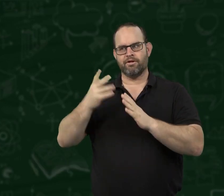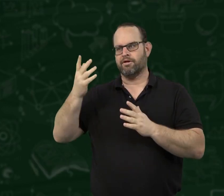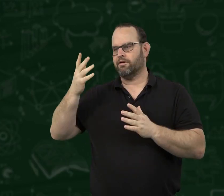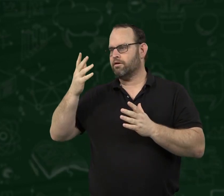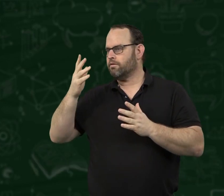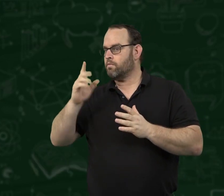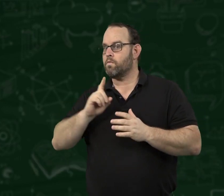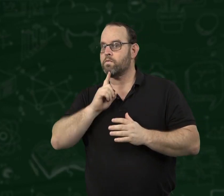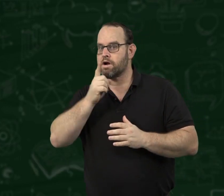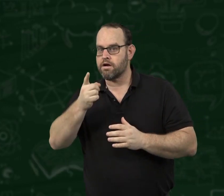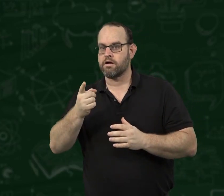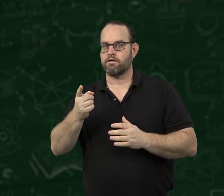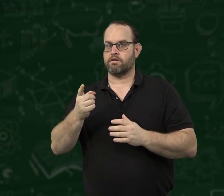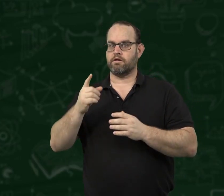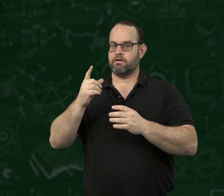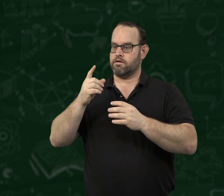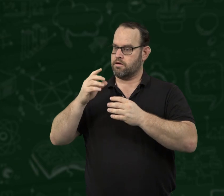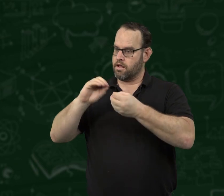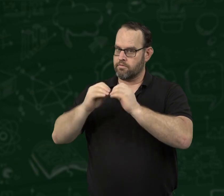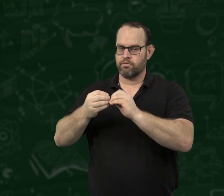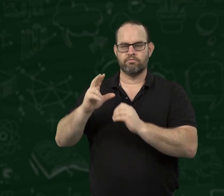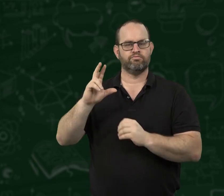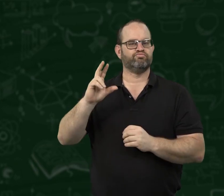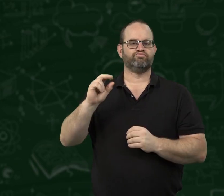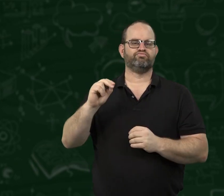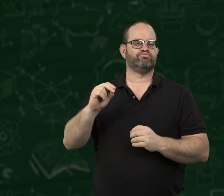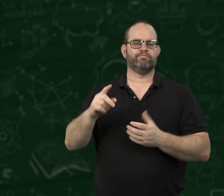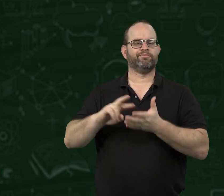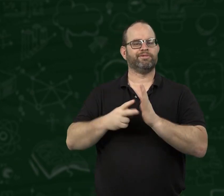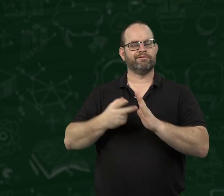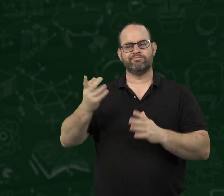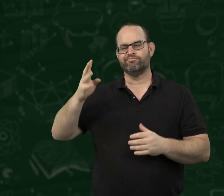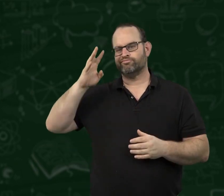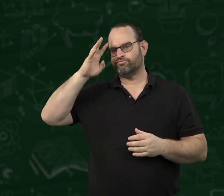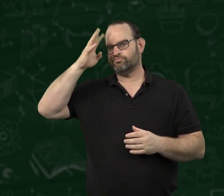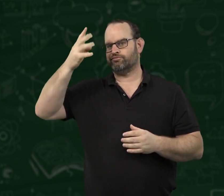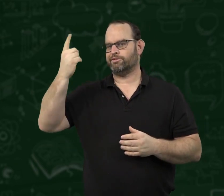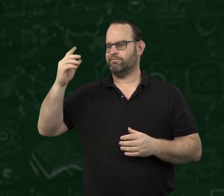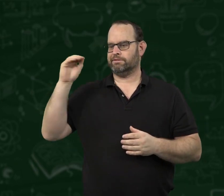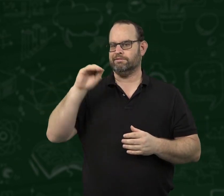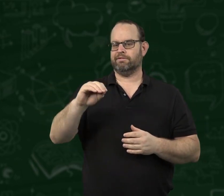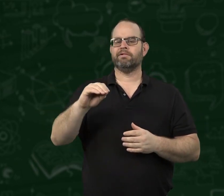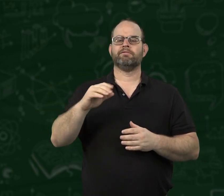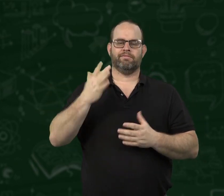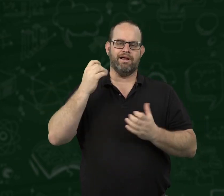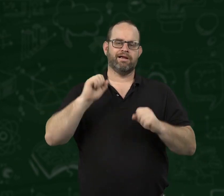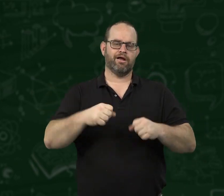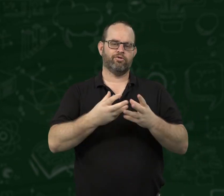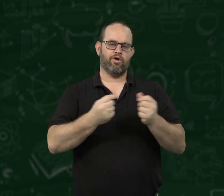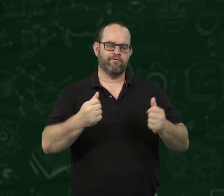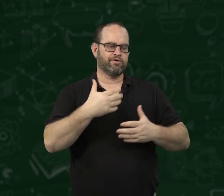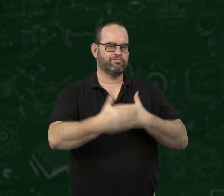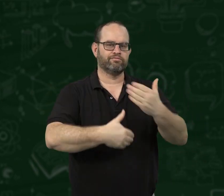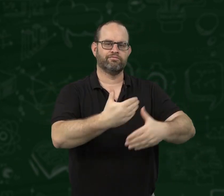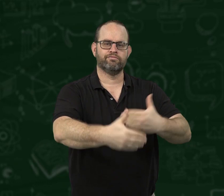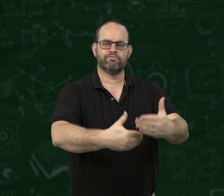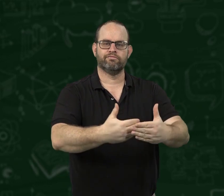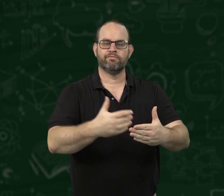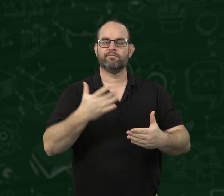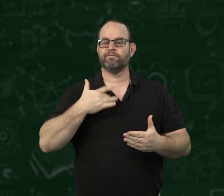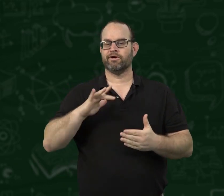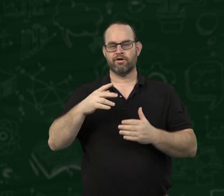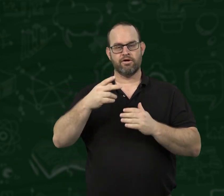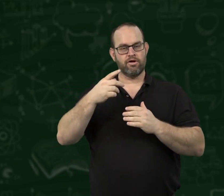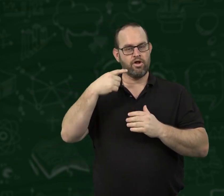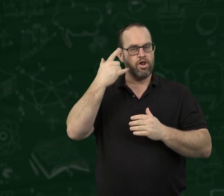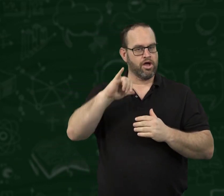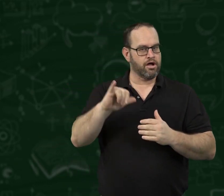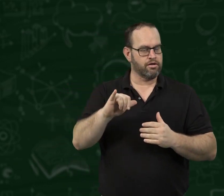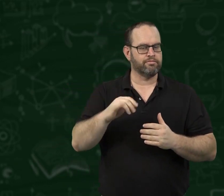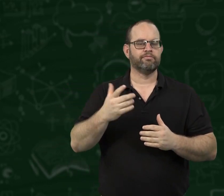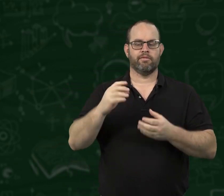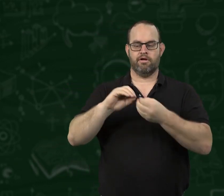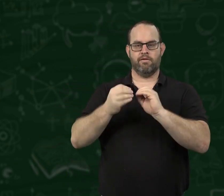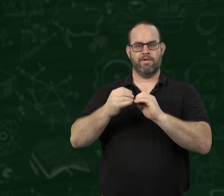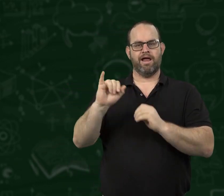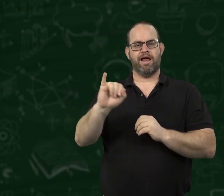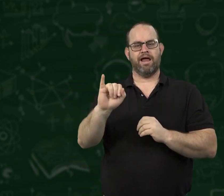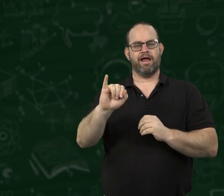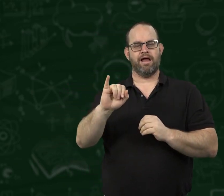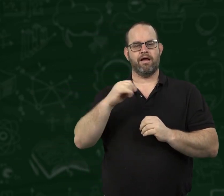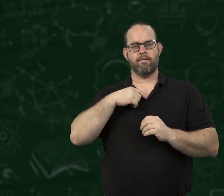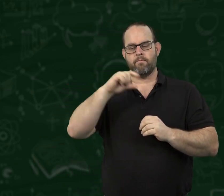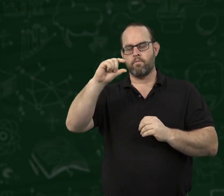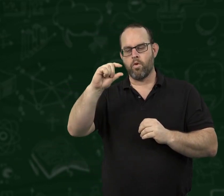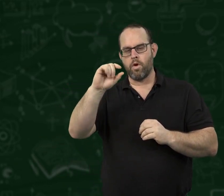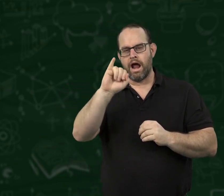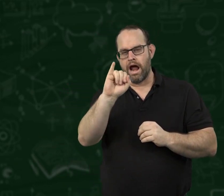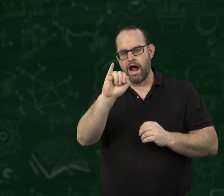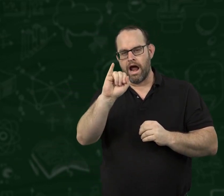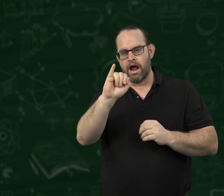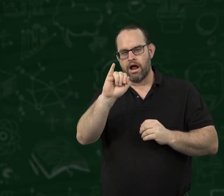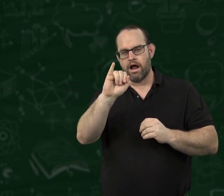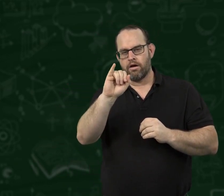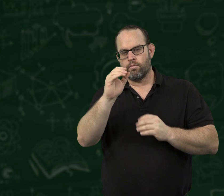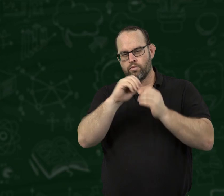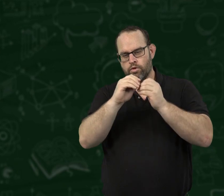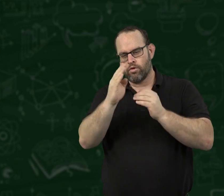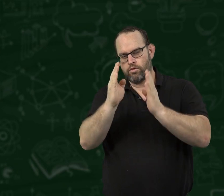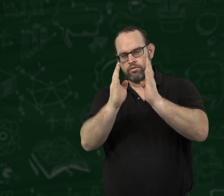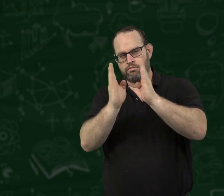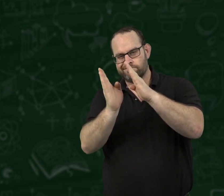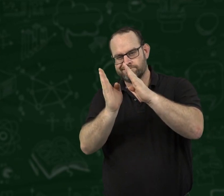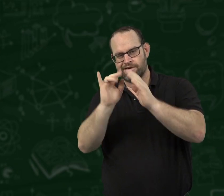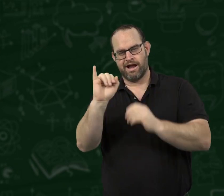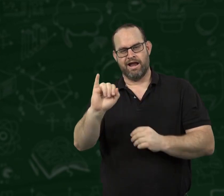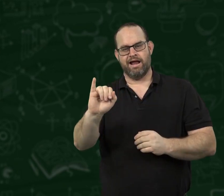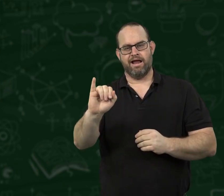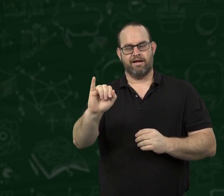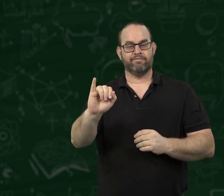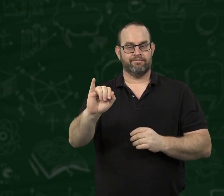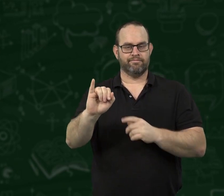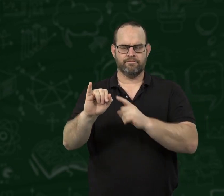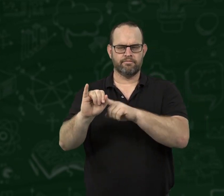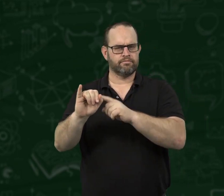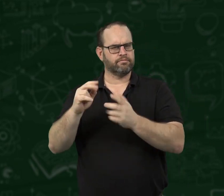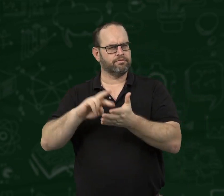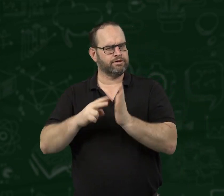When a real number cannot be used to solve something, an imaginary number is placed in the equation by using lowercase, italicized i.